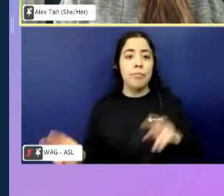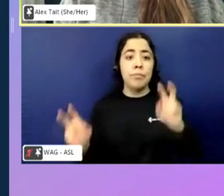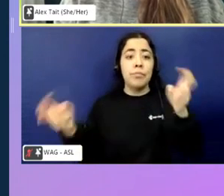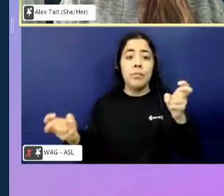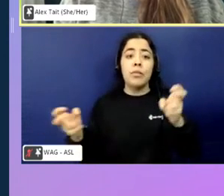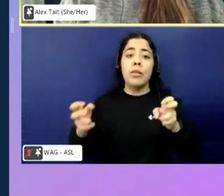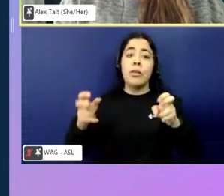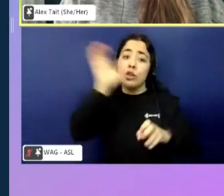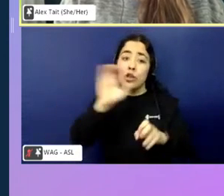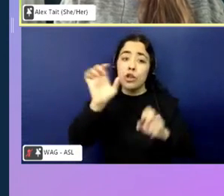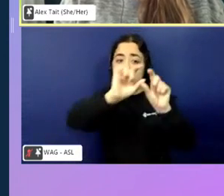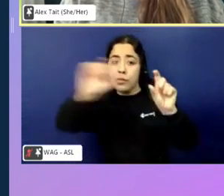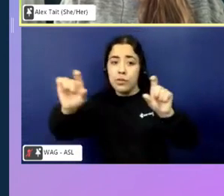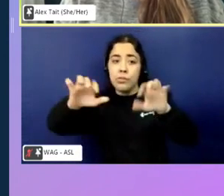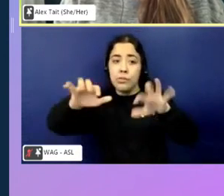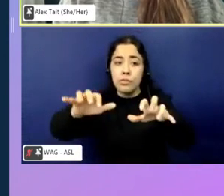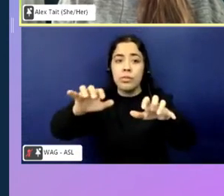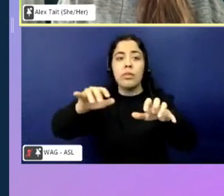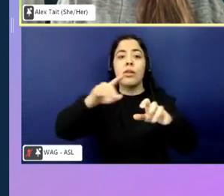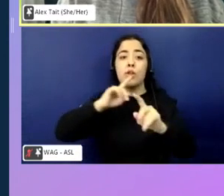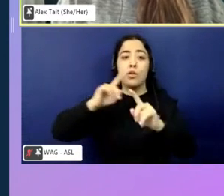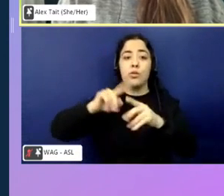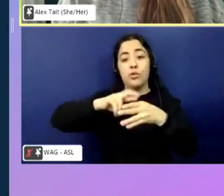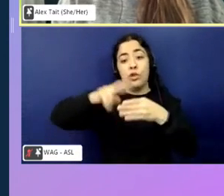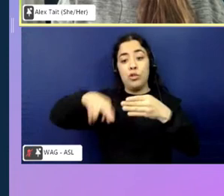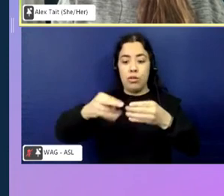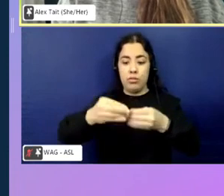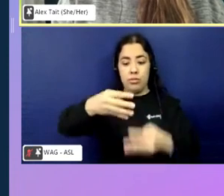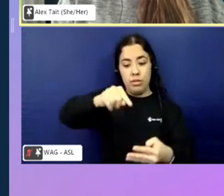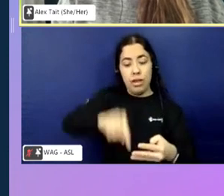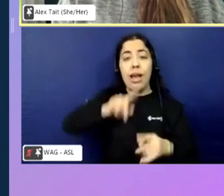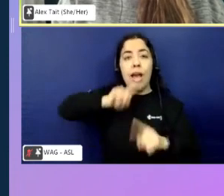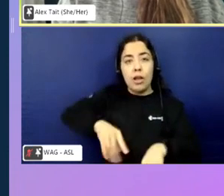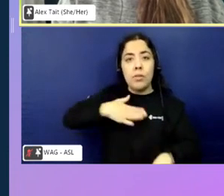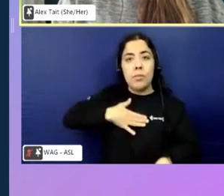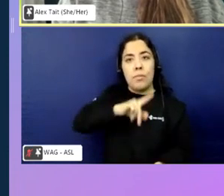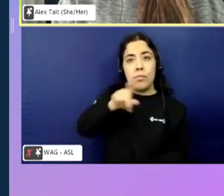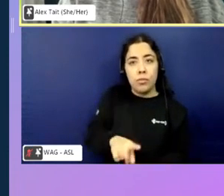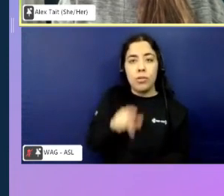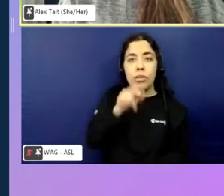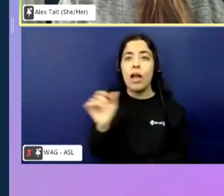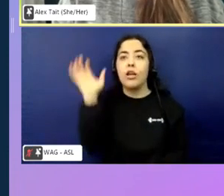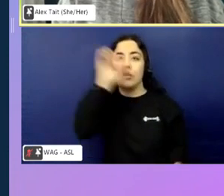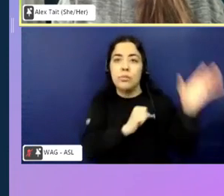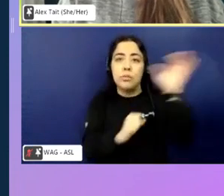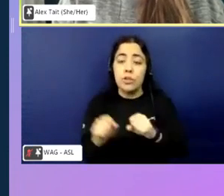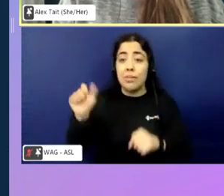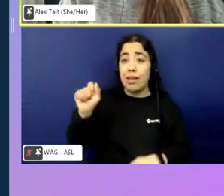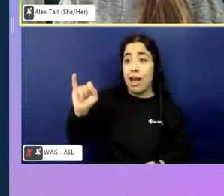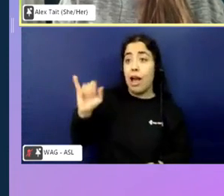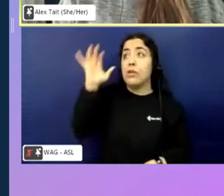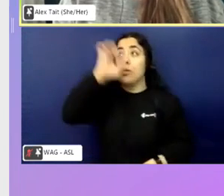make search engines that actually return results related to what was requested instead of assuming you meant